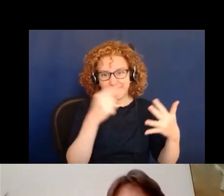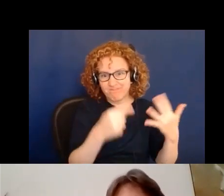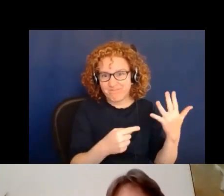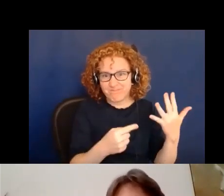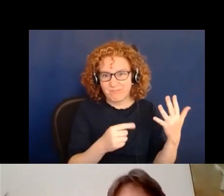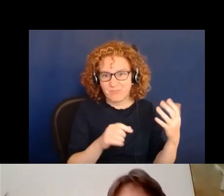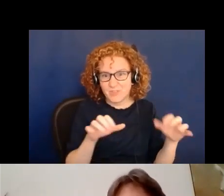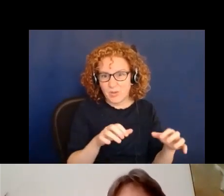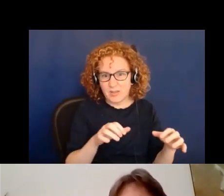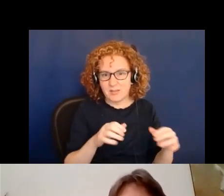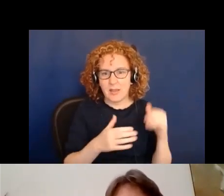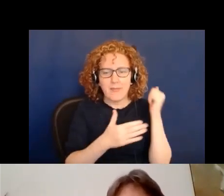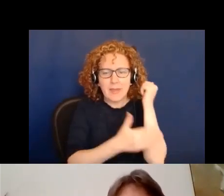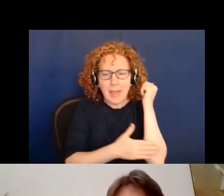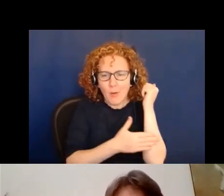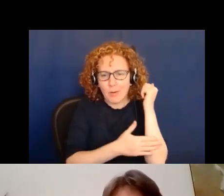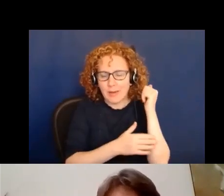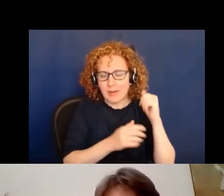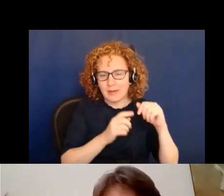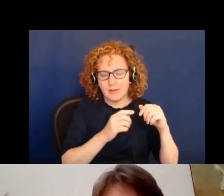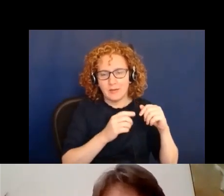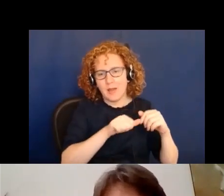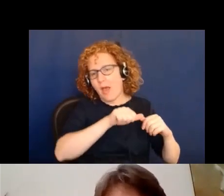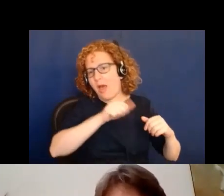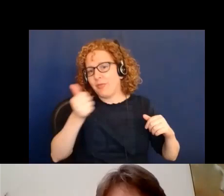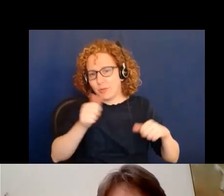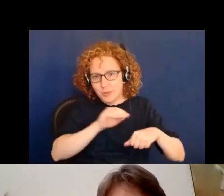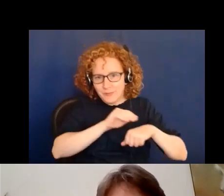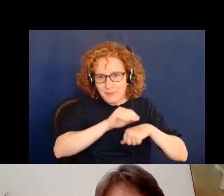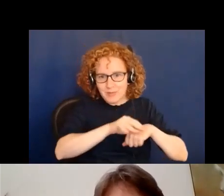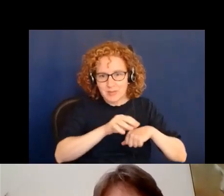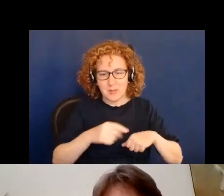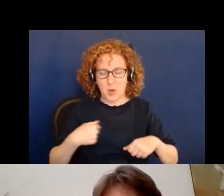county would say different things in in being a private institution we would manage through that